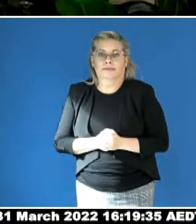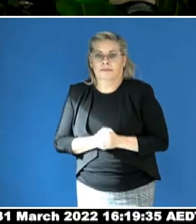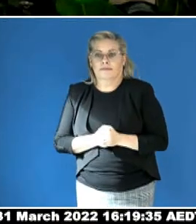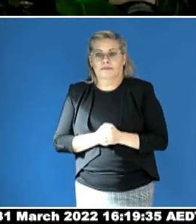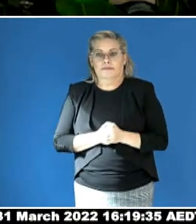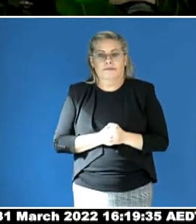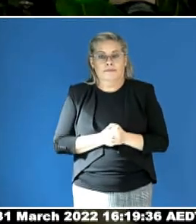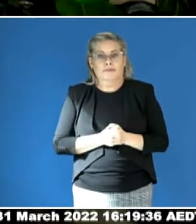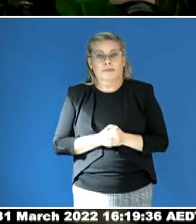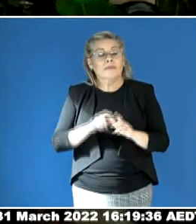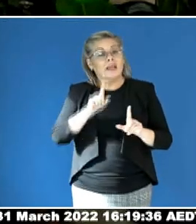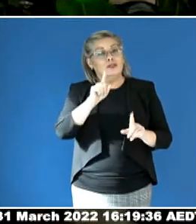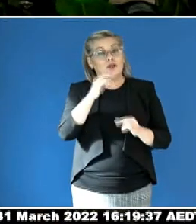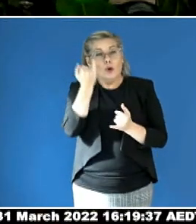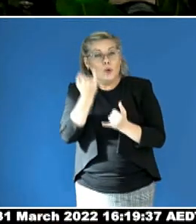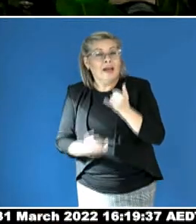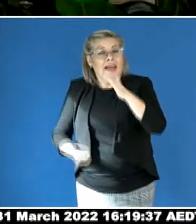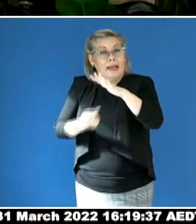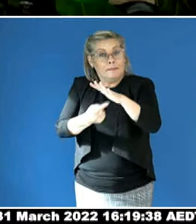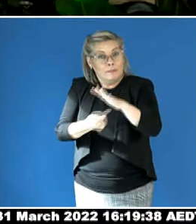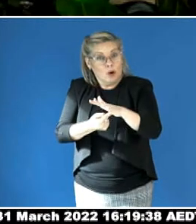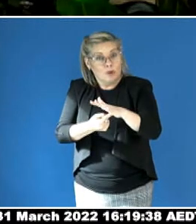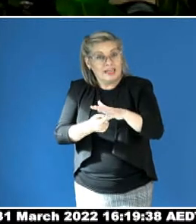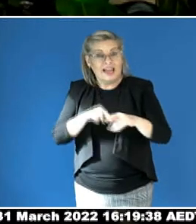effective unless society addresses the issue directly with the perpetrators.